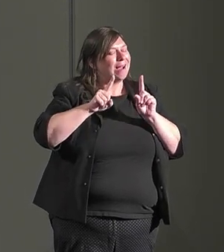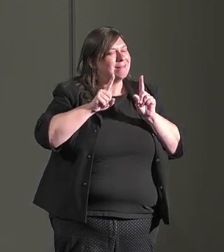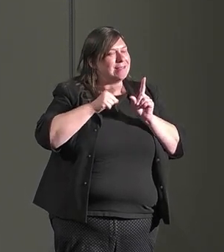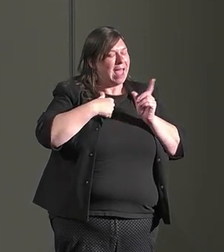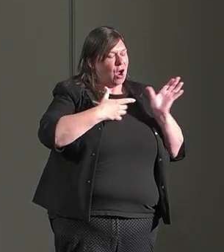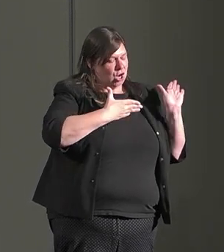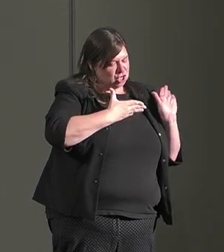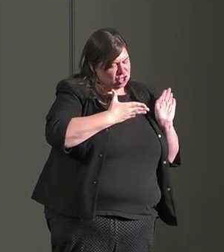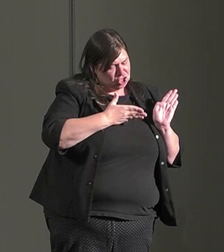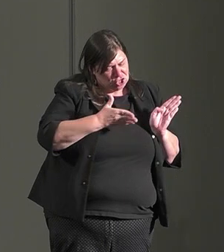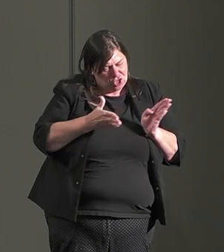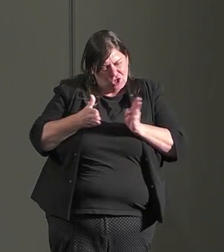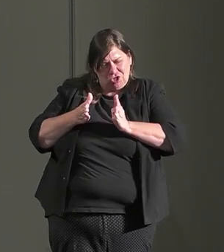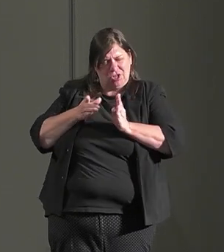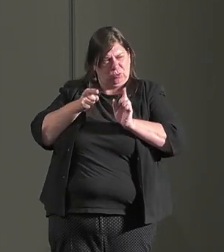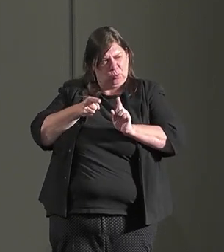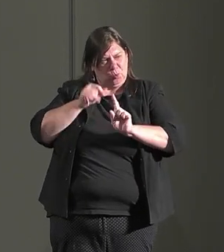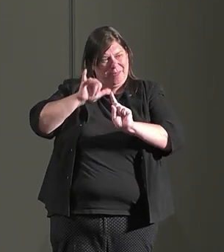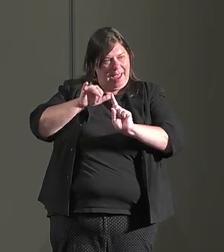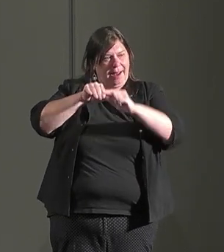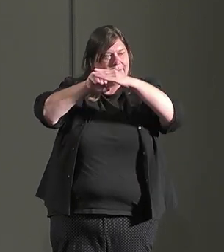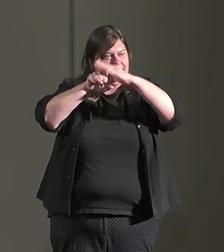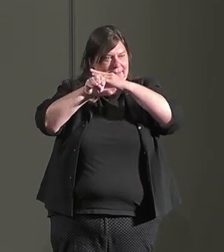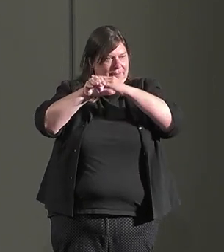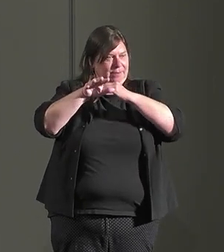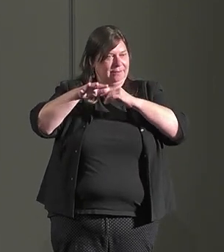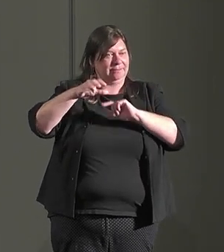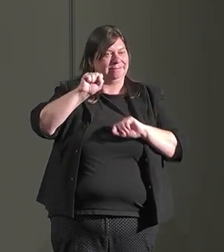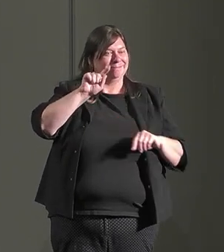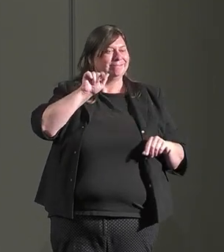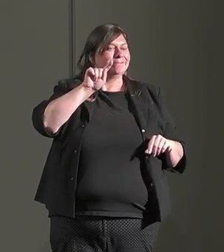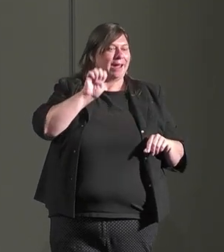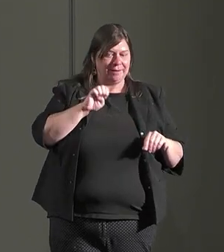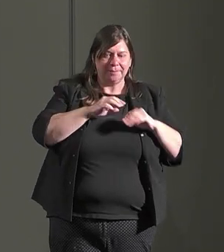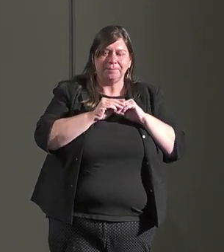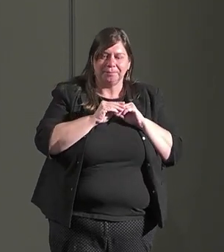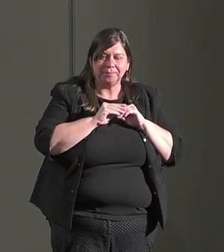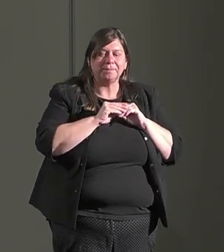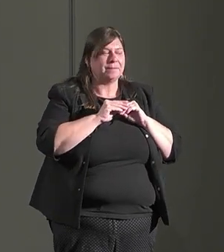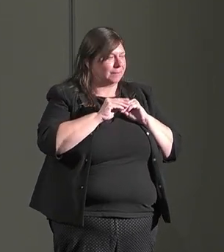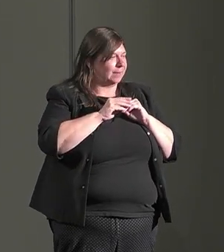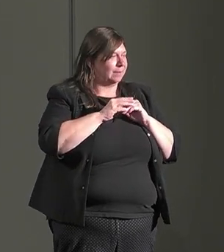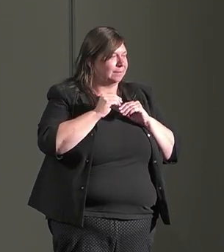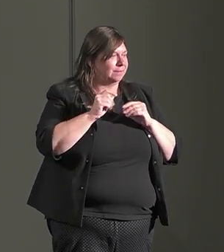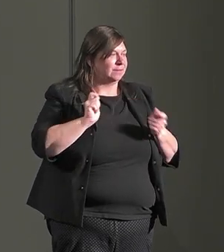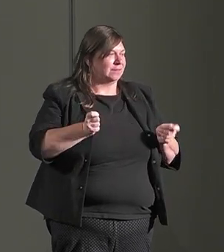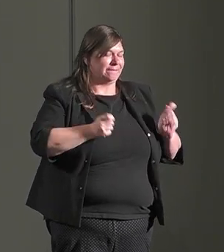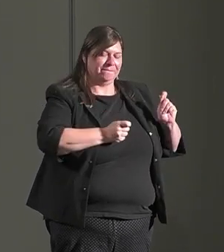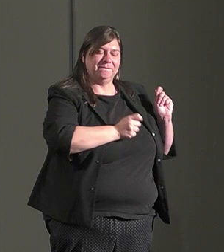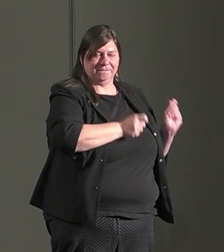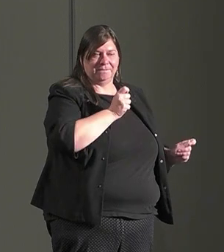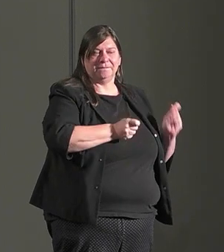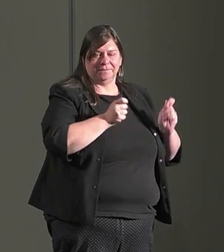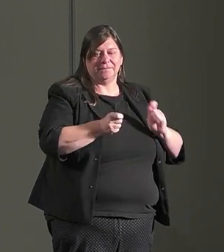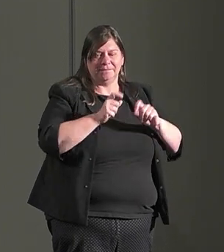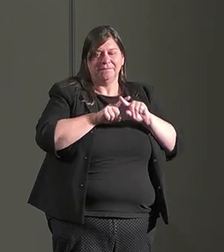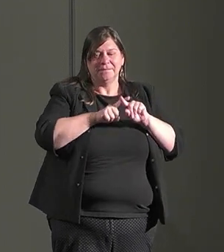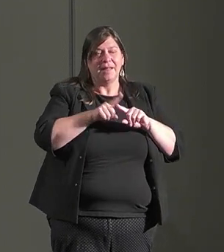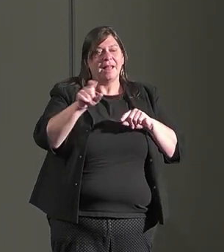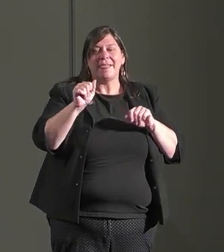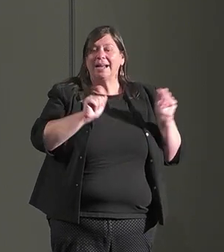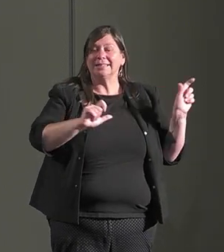can to the state. And obviously it is -- I'm showing on the slide the star to represent